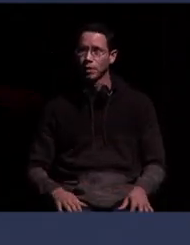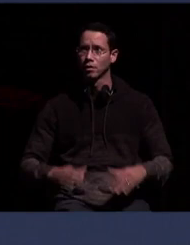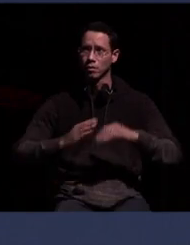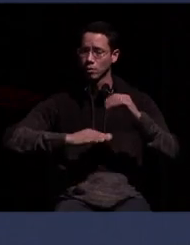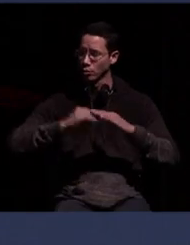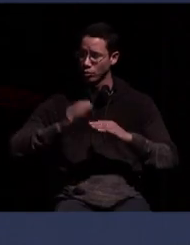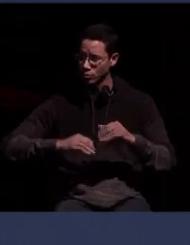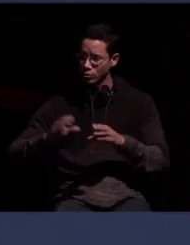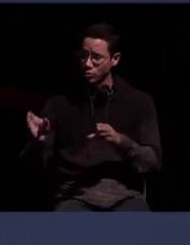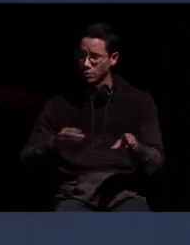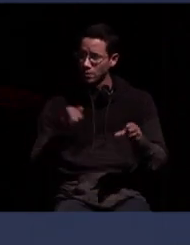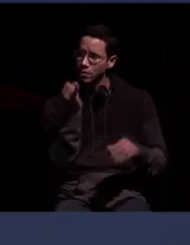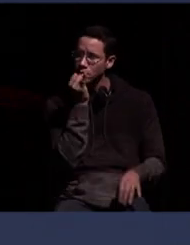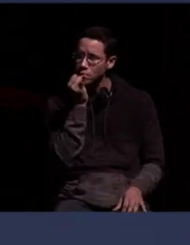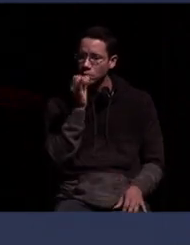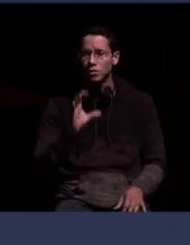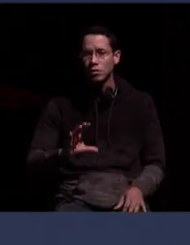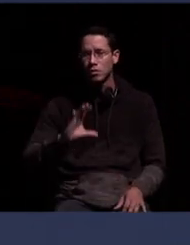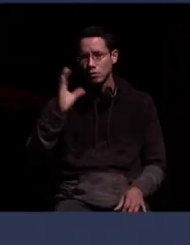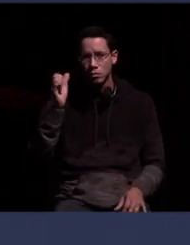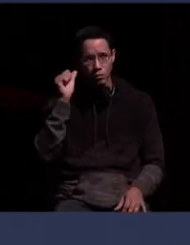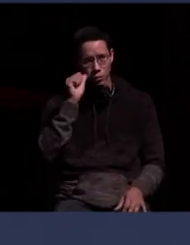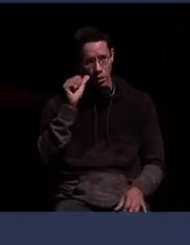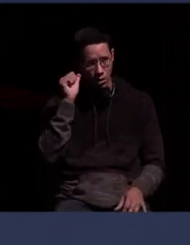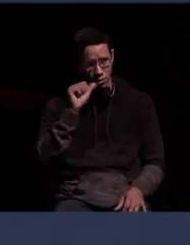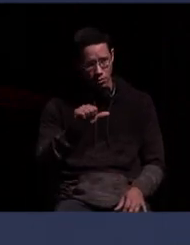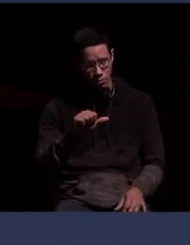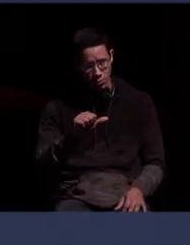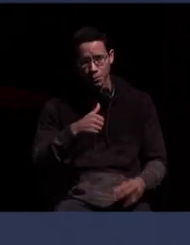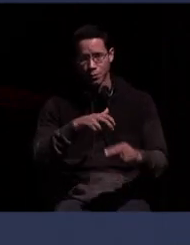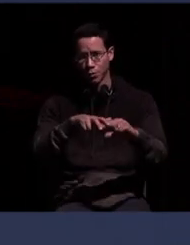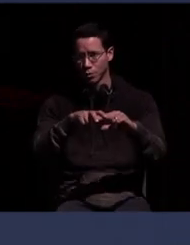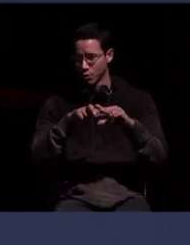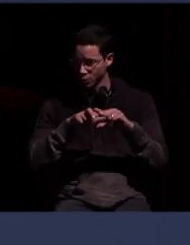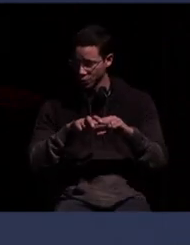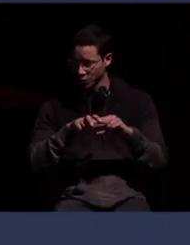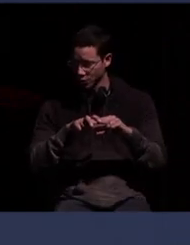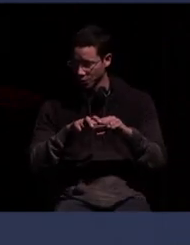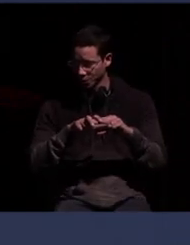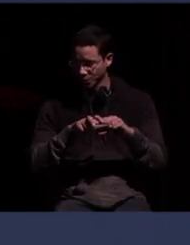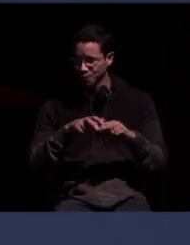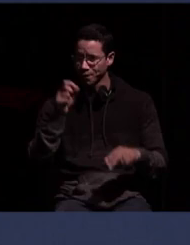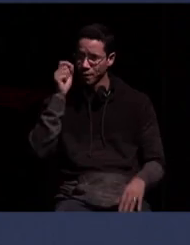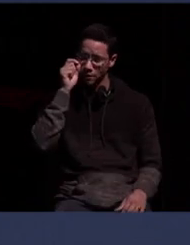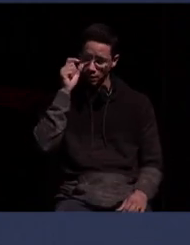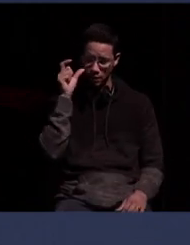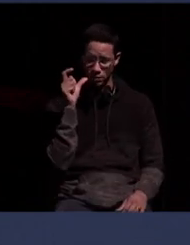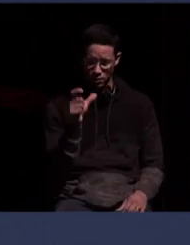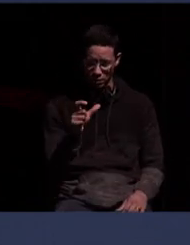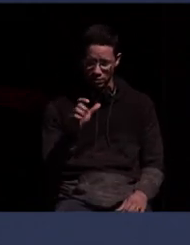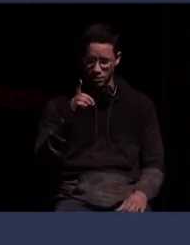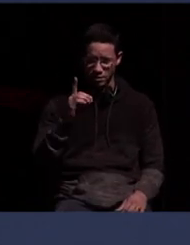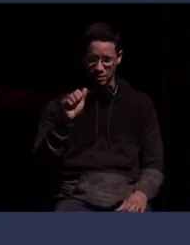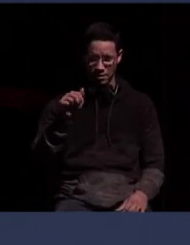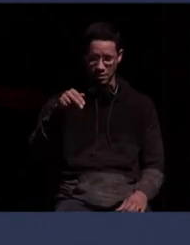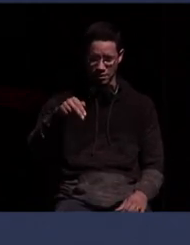I always give the example of the women. It’s very interesting what Daniela says about